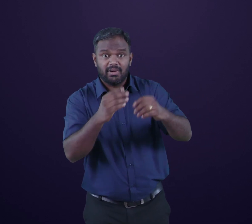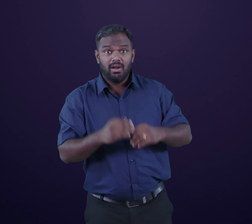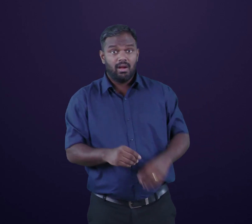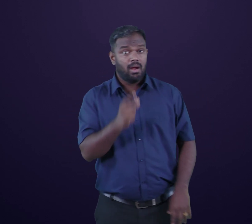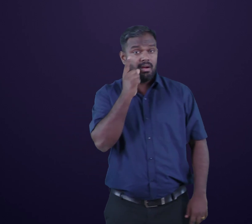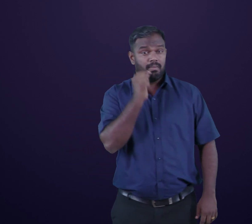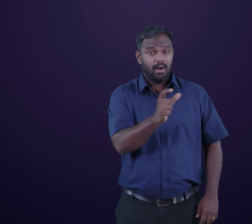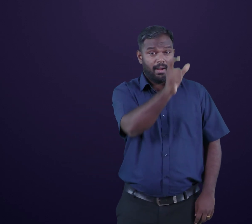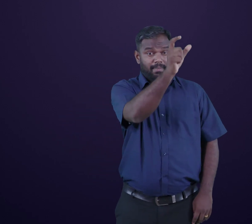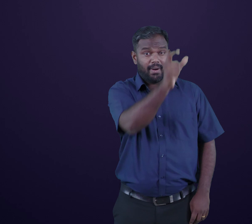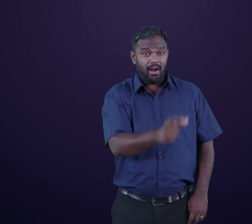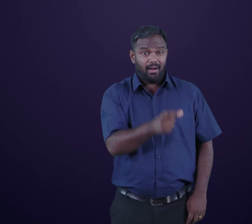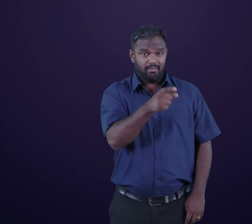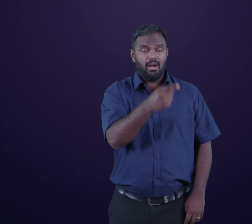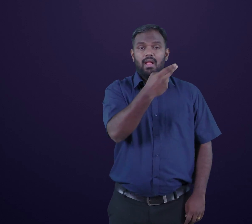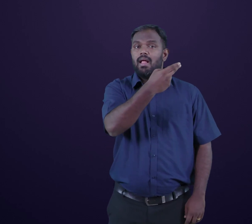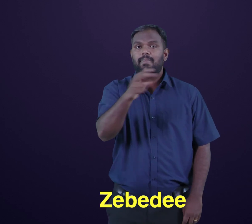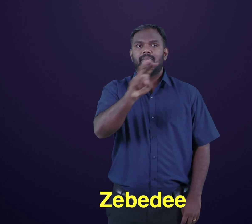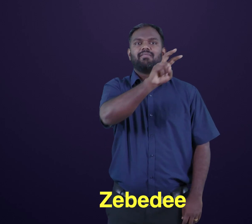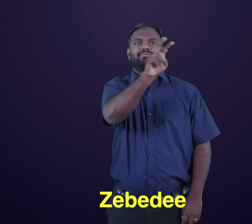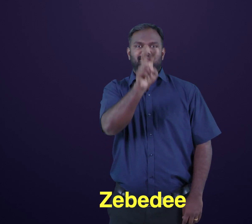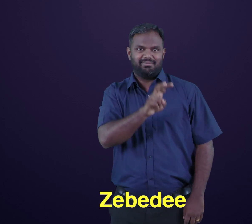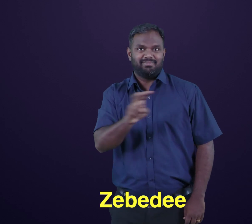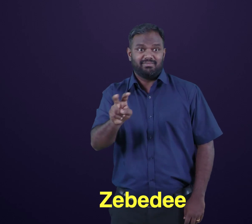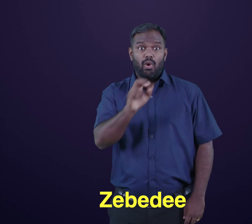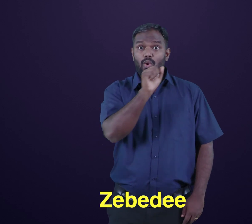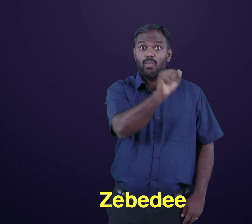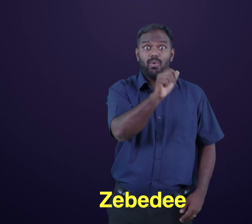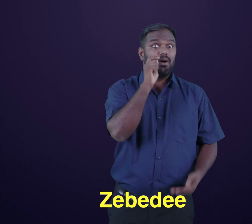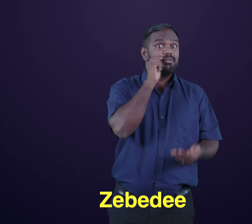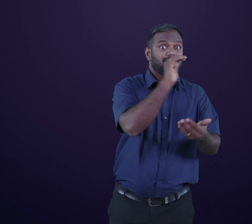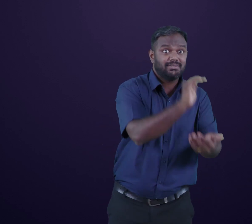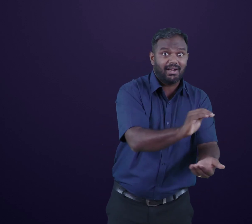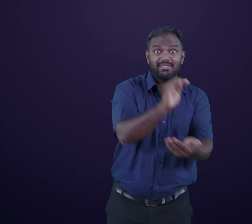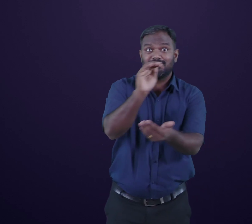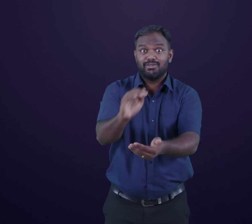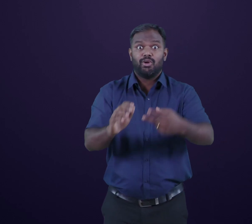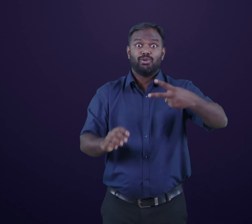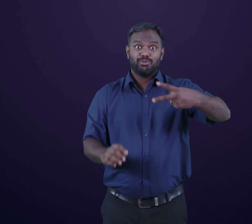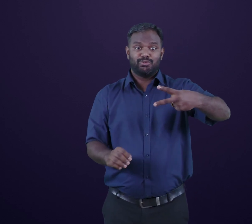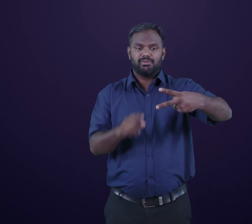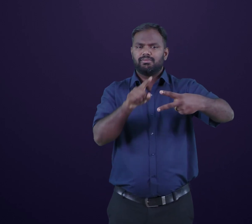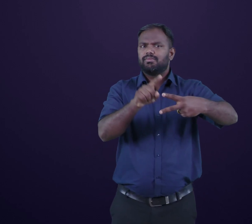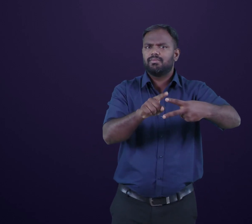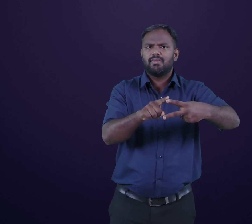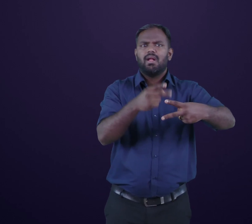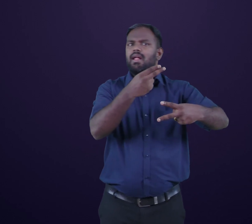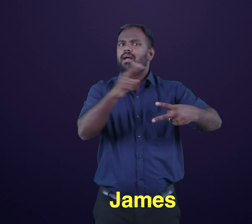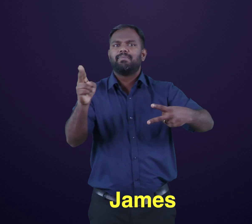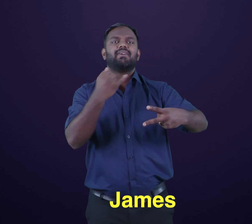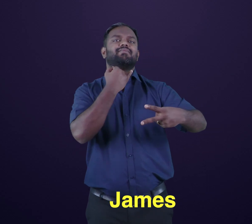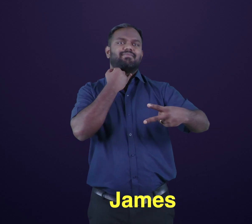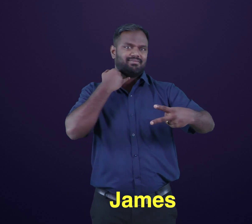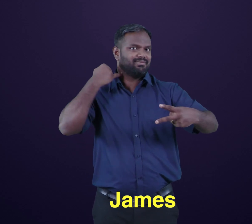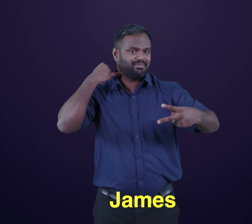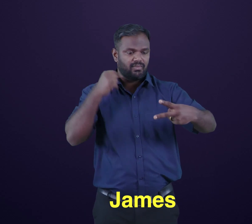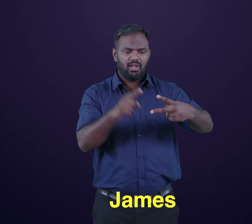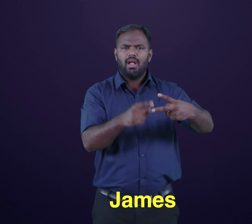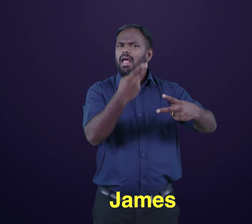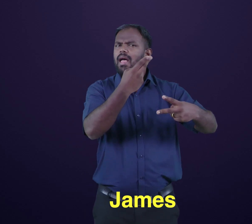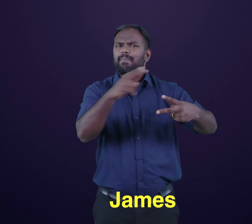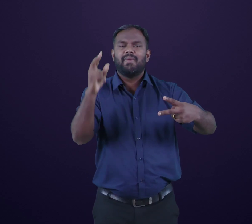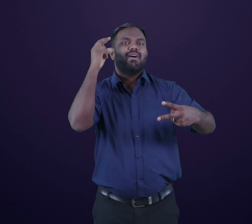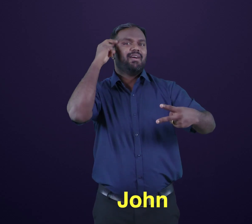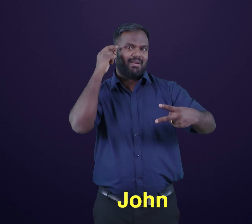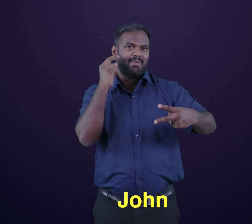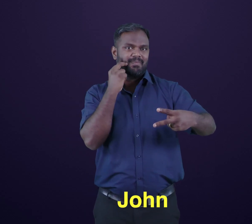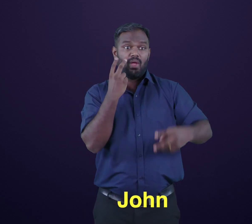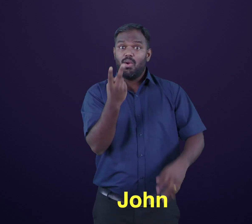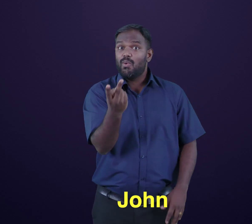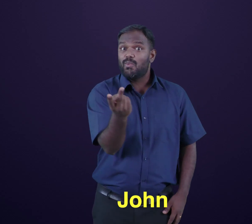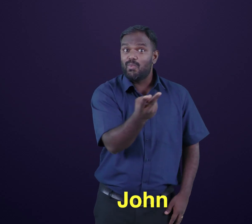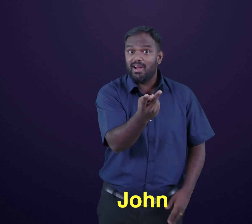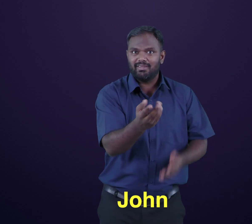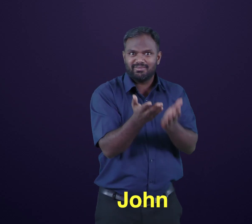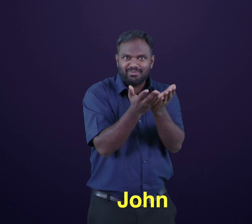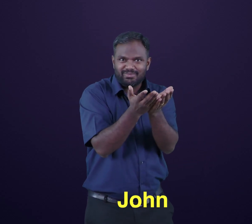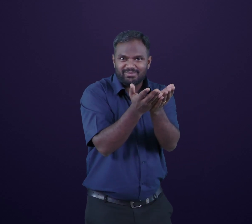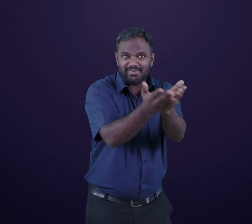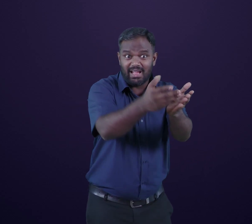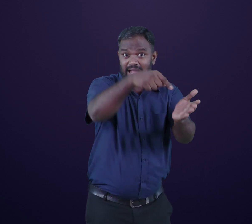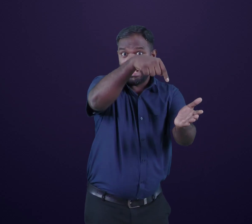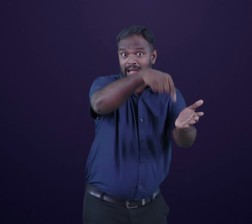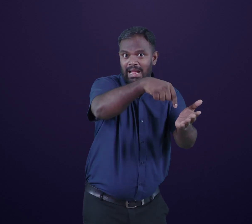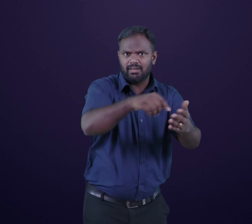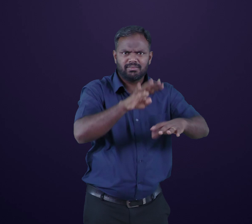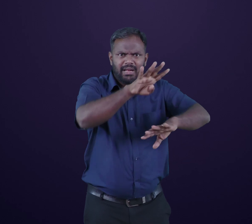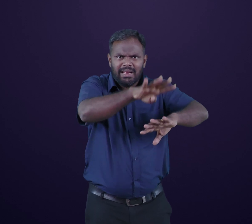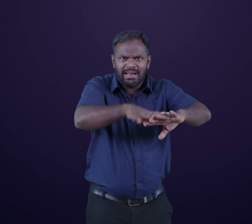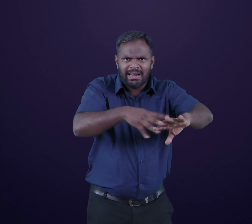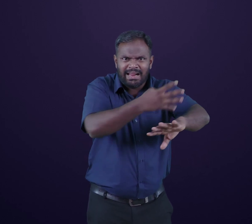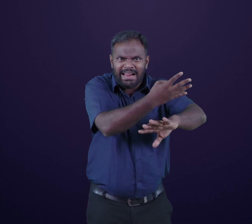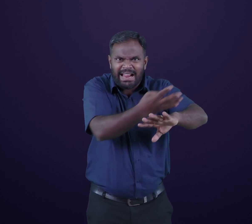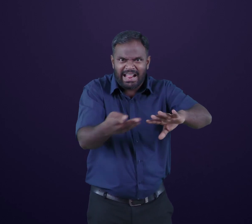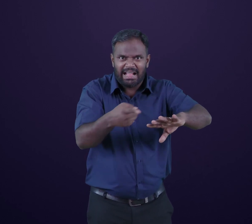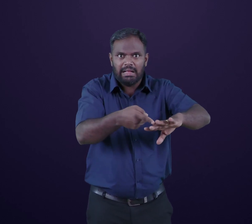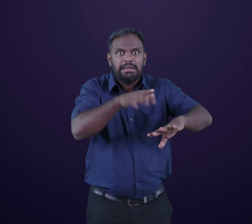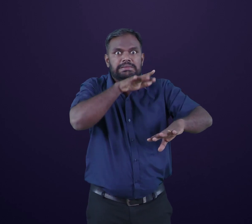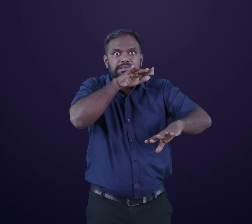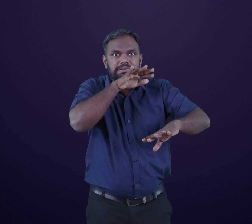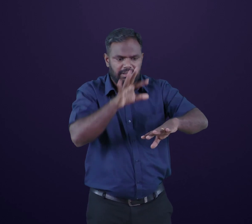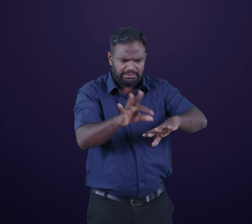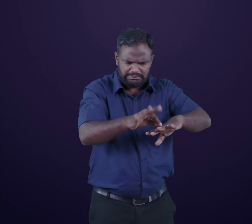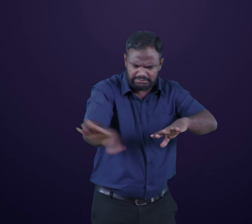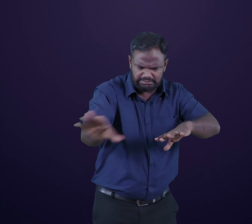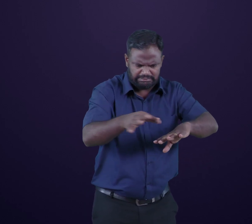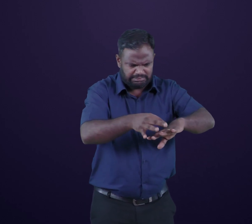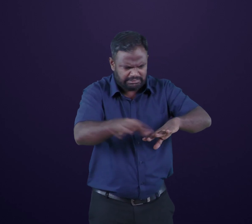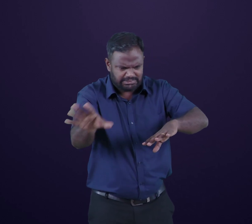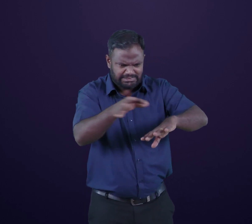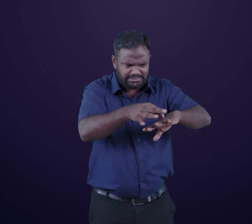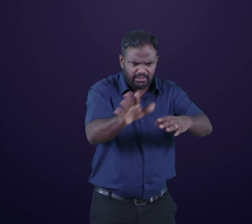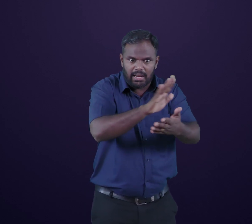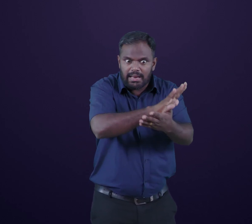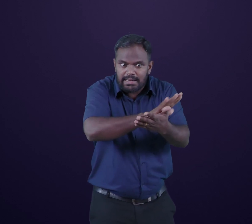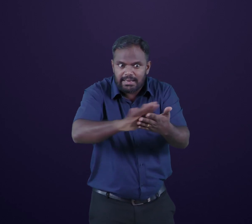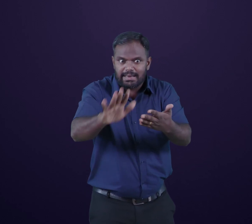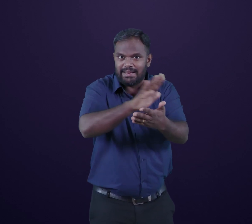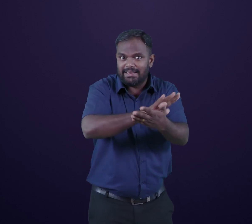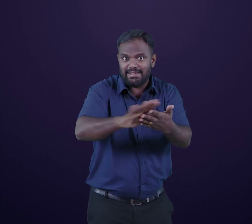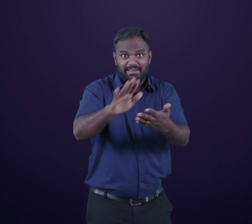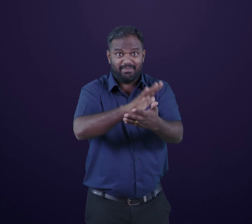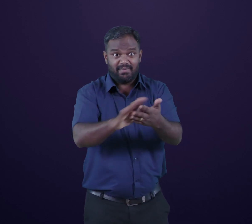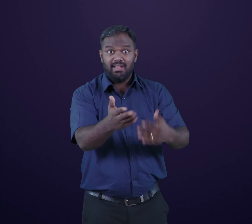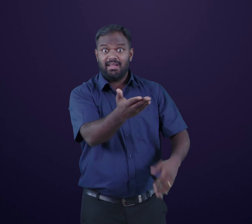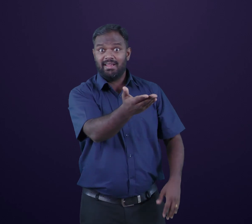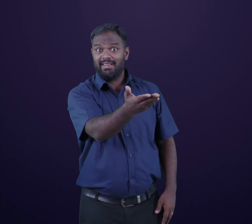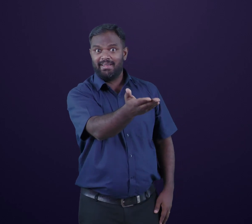James and John, the sons of Zebedee. They were in their boat, preparing their nets to catch fish.